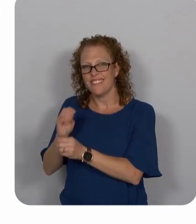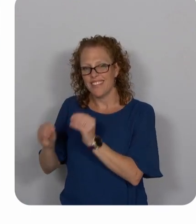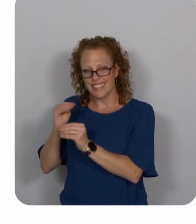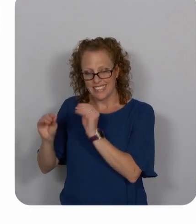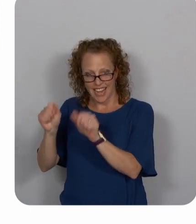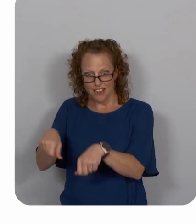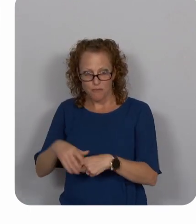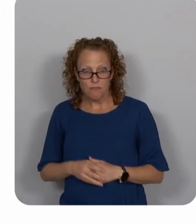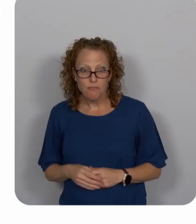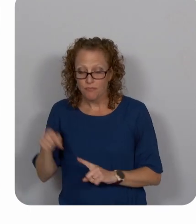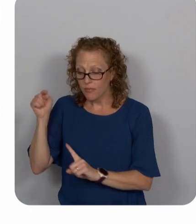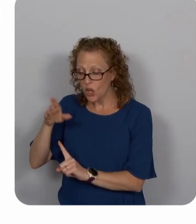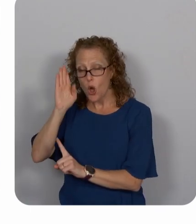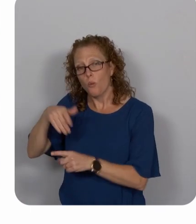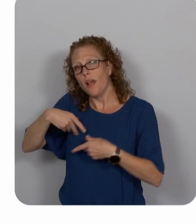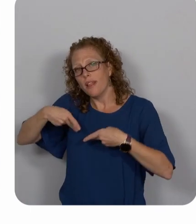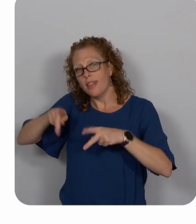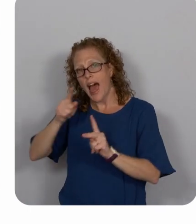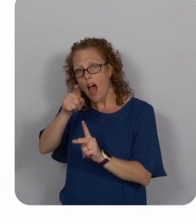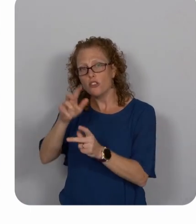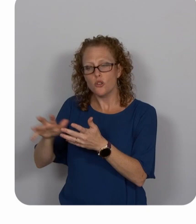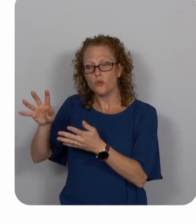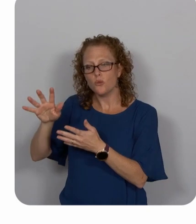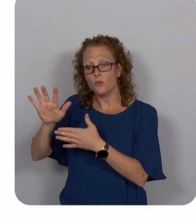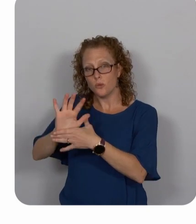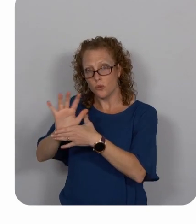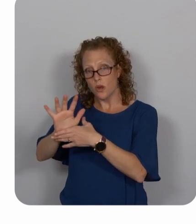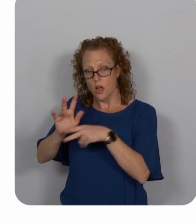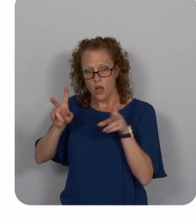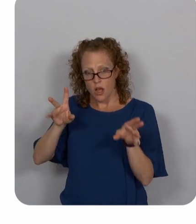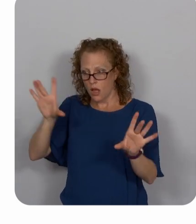and allow you to blend them together by just dragging and dropping.